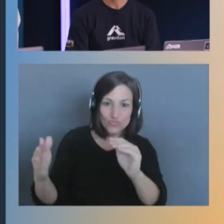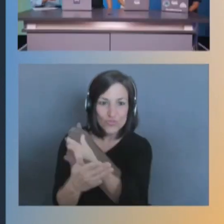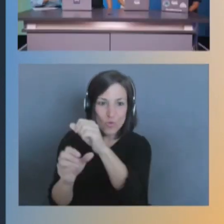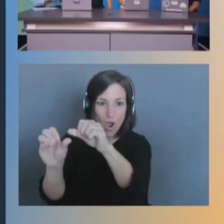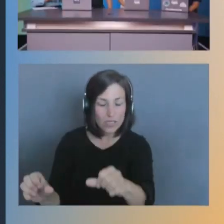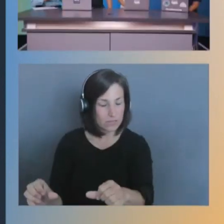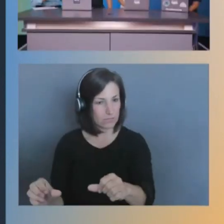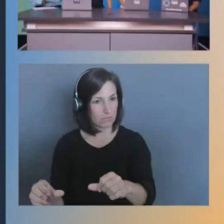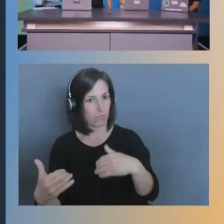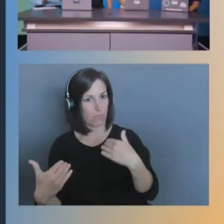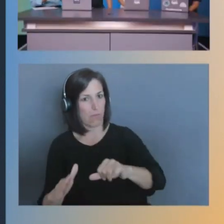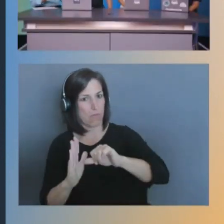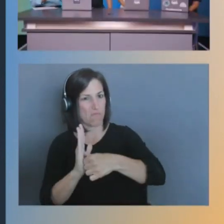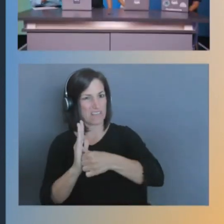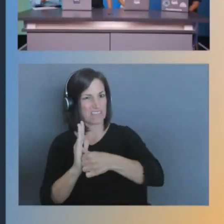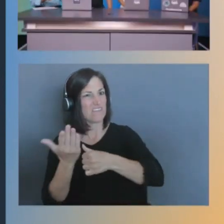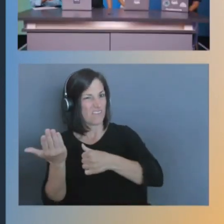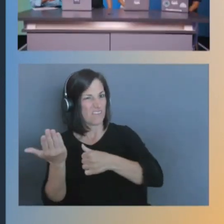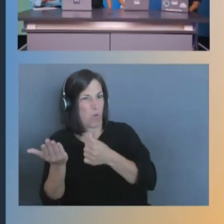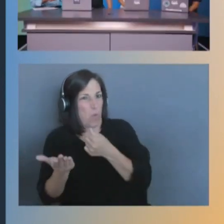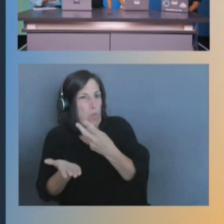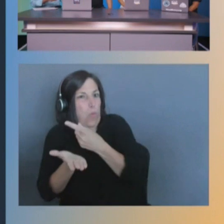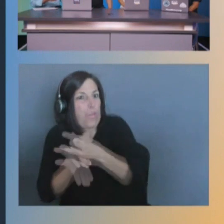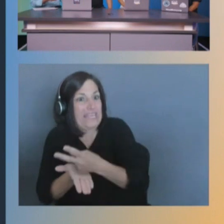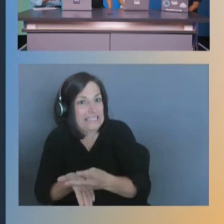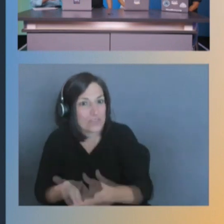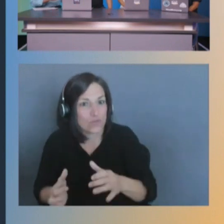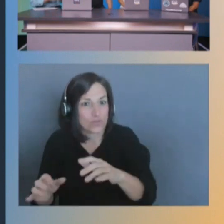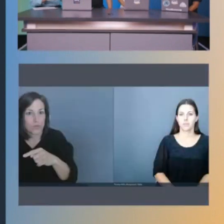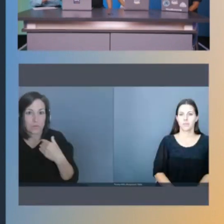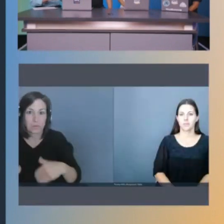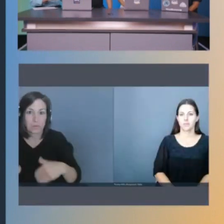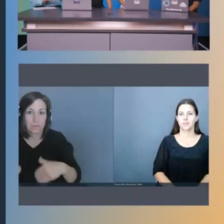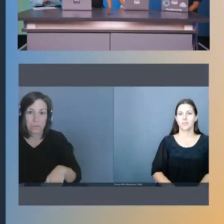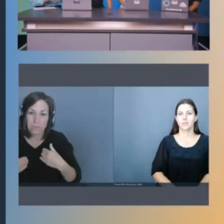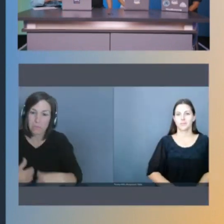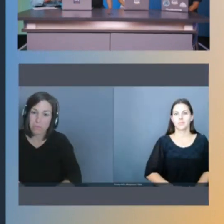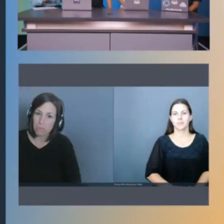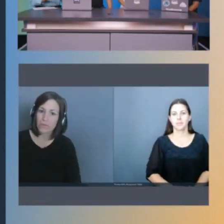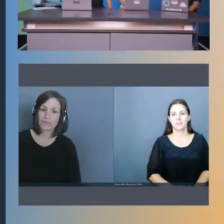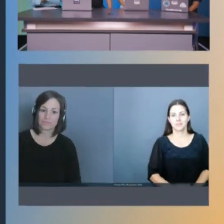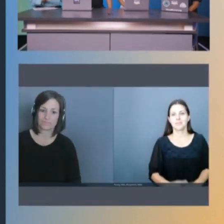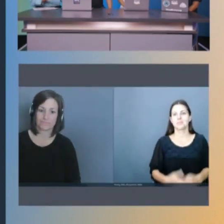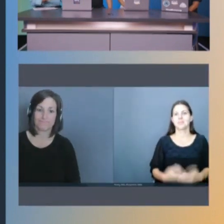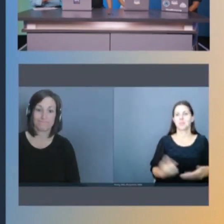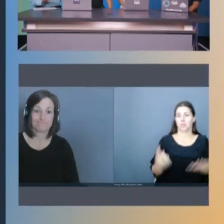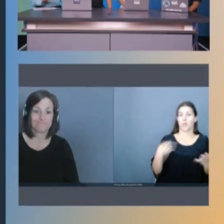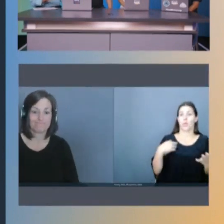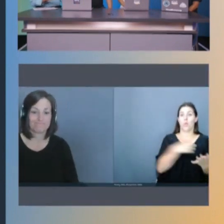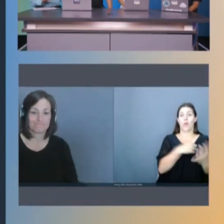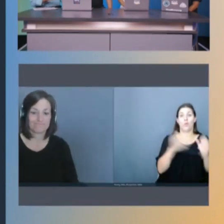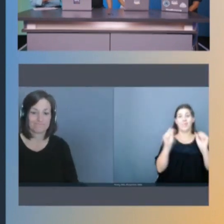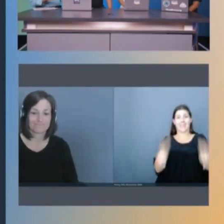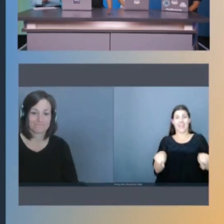I think that speaks to what we've been able to do with Graviton, the performance improvements, and I bet they've also been able to save costs